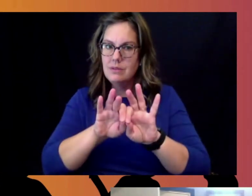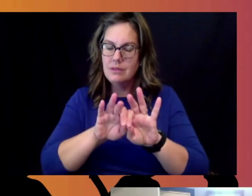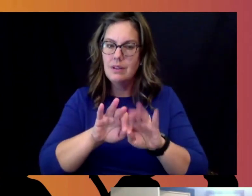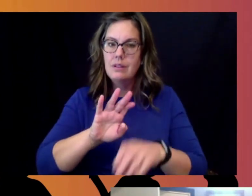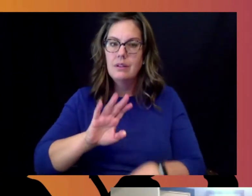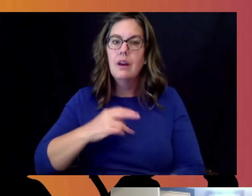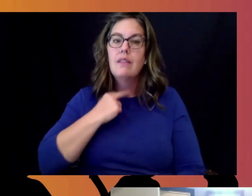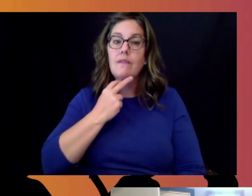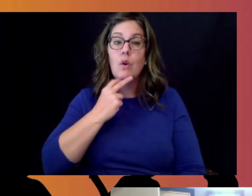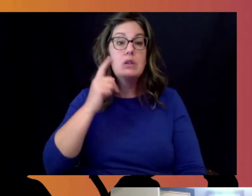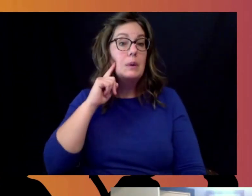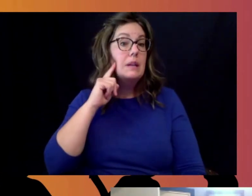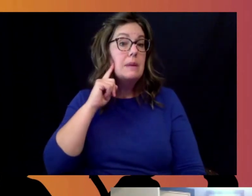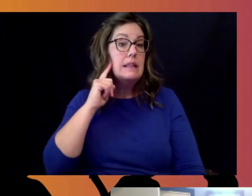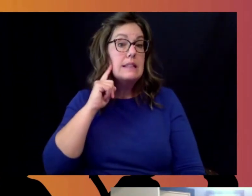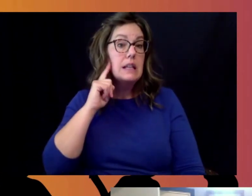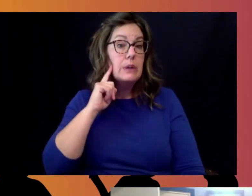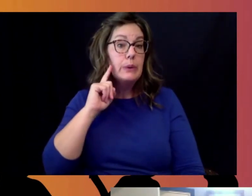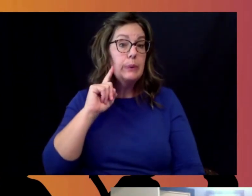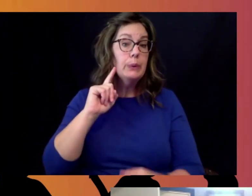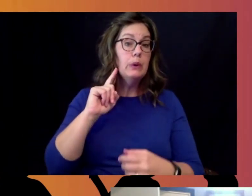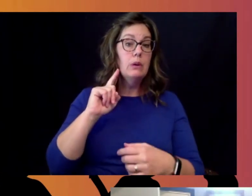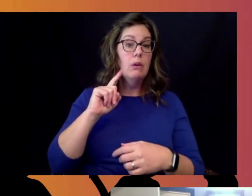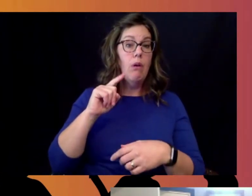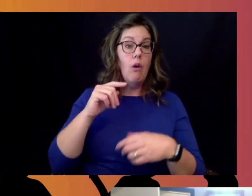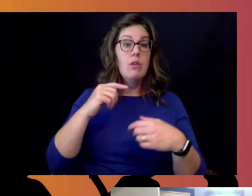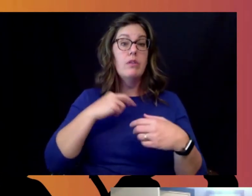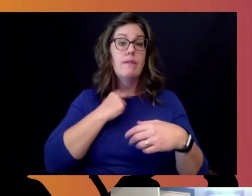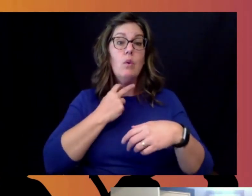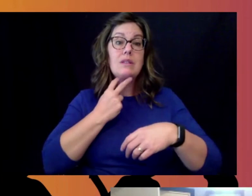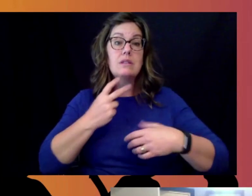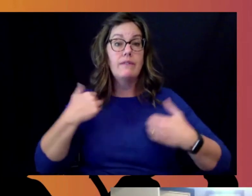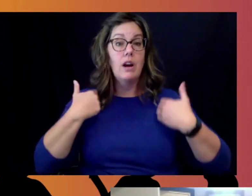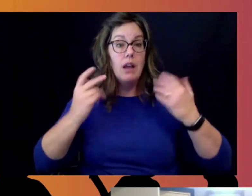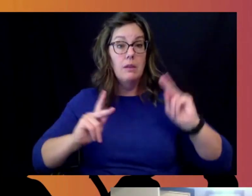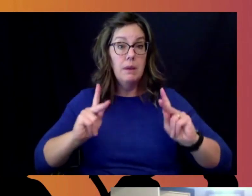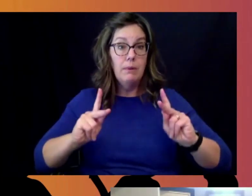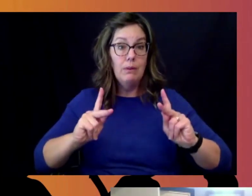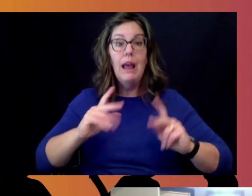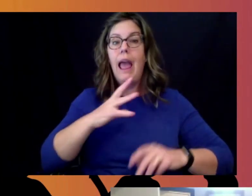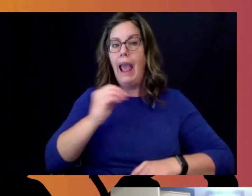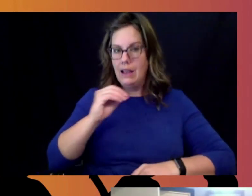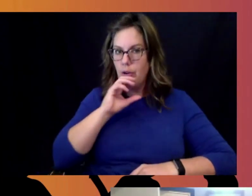listening to are the voices of our young folks and the voices of our elders um i think that is where